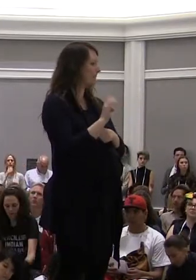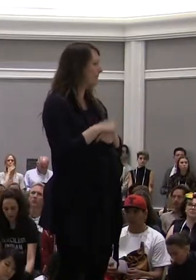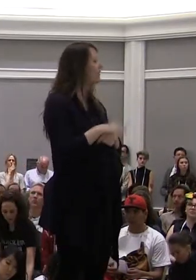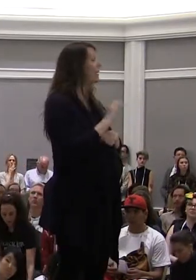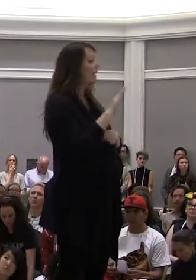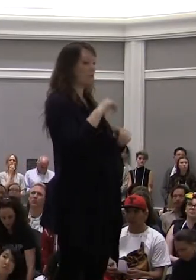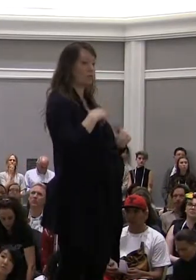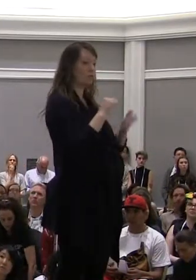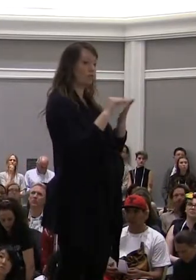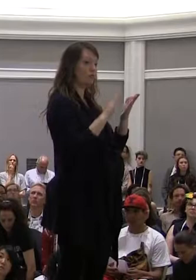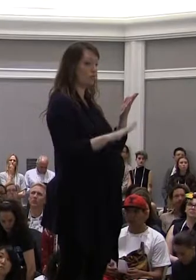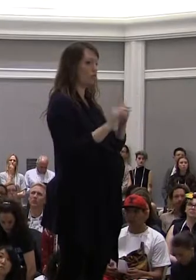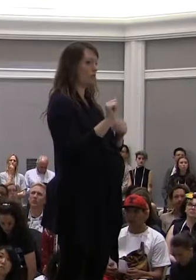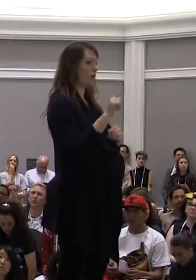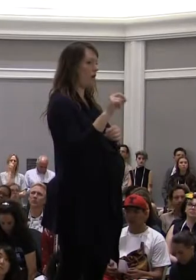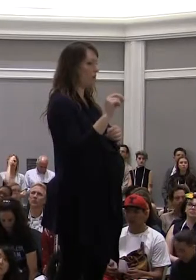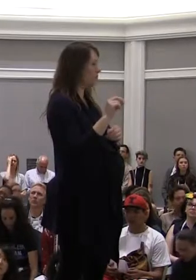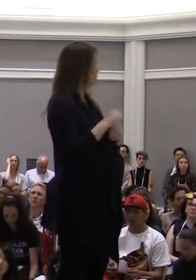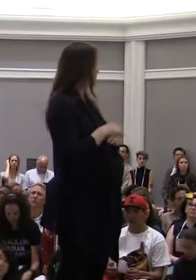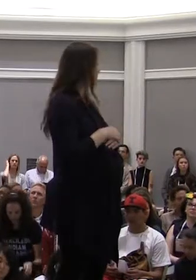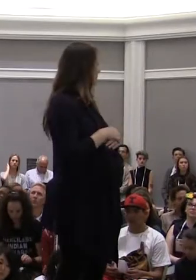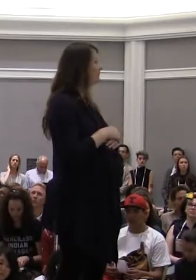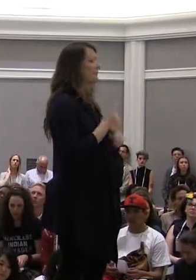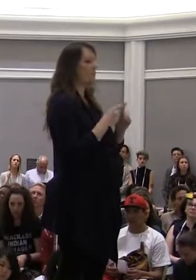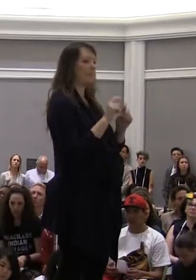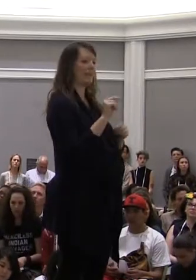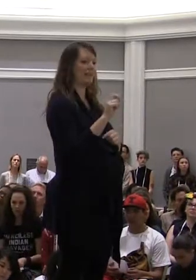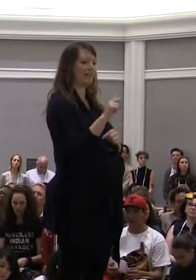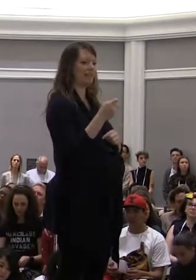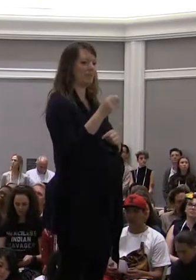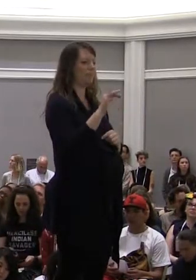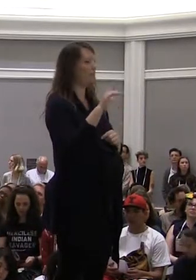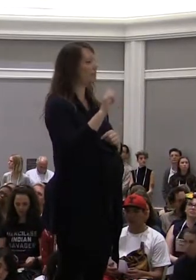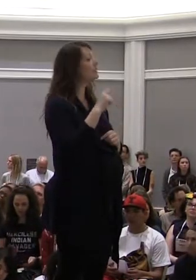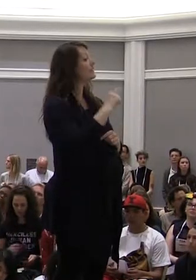Alto Scott of the Nez Perce Nation who's a junior in high school.